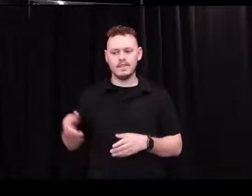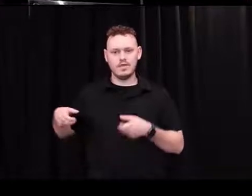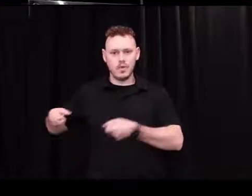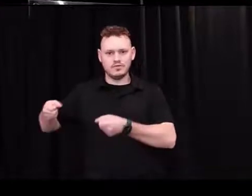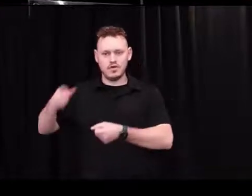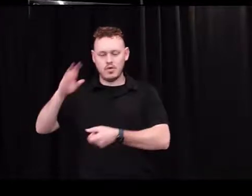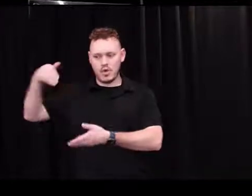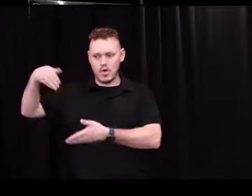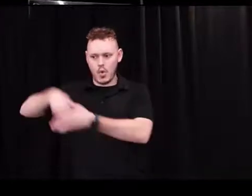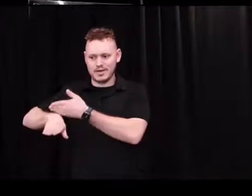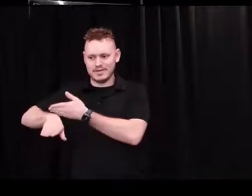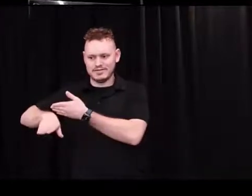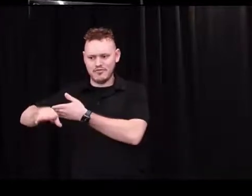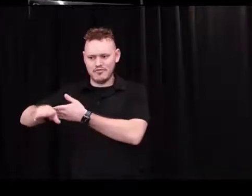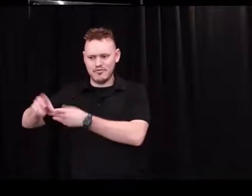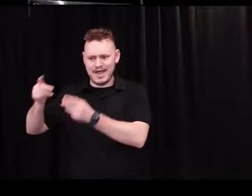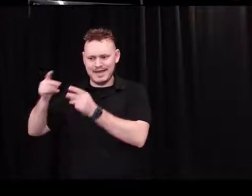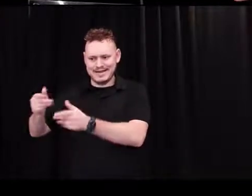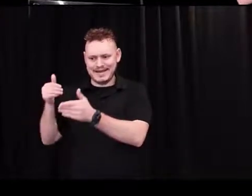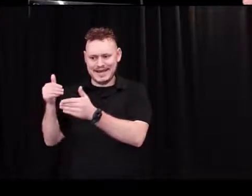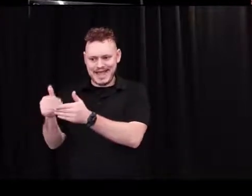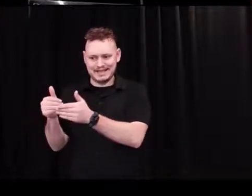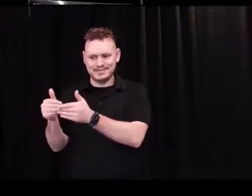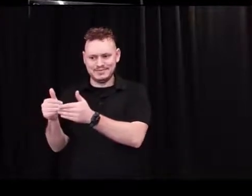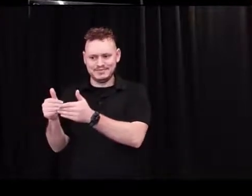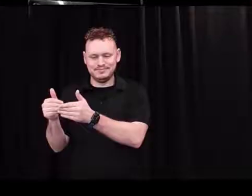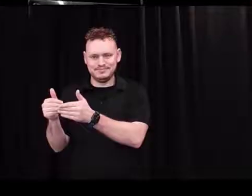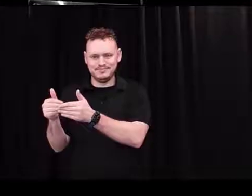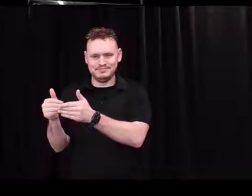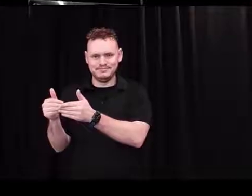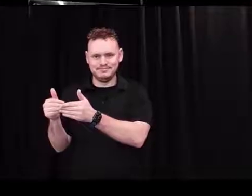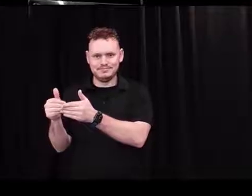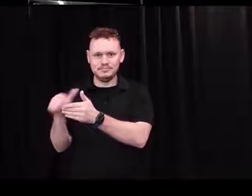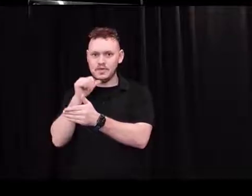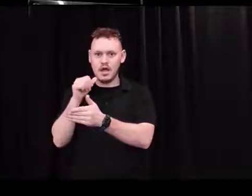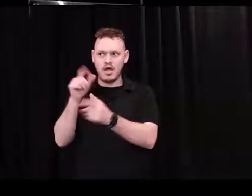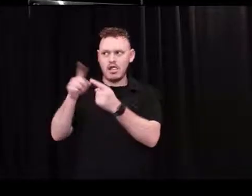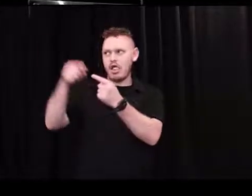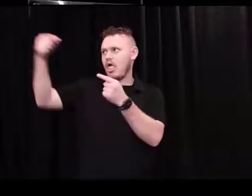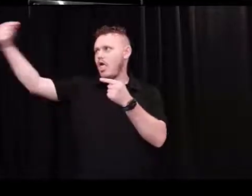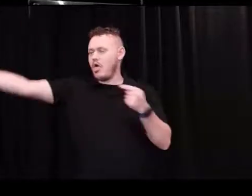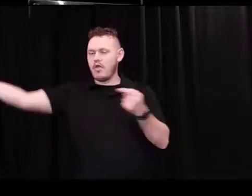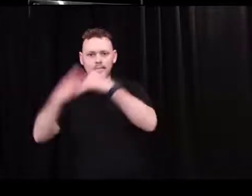next to you literally right next to you. Not on the other side of the building or anything like